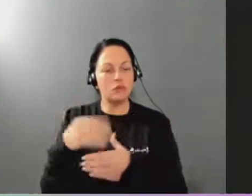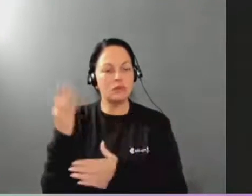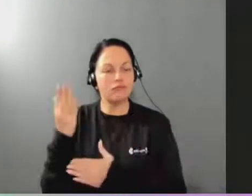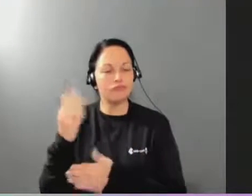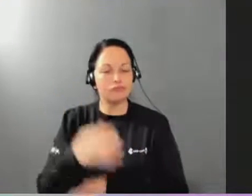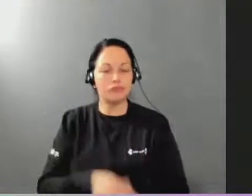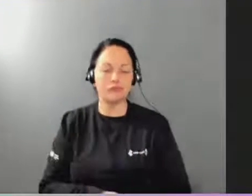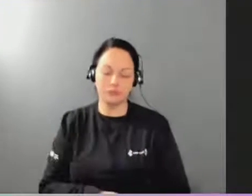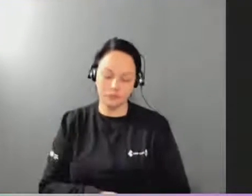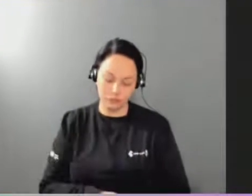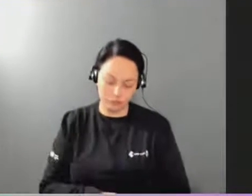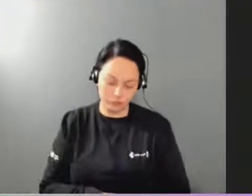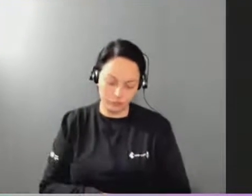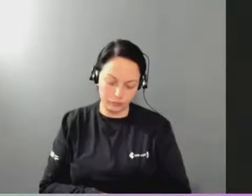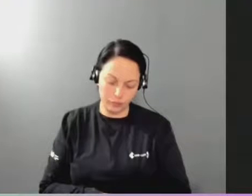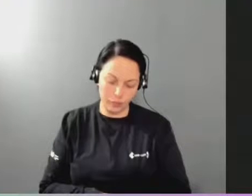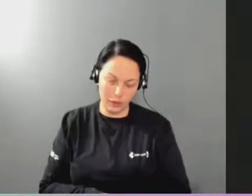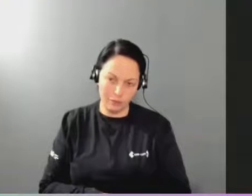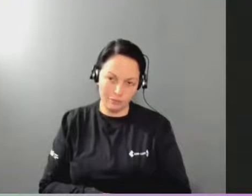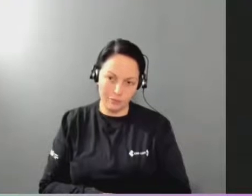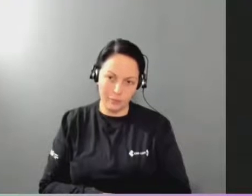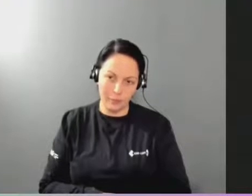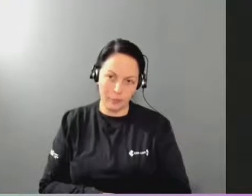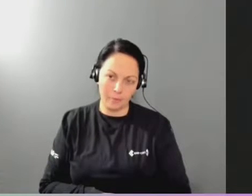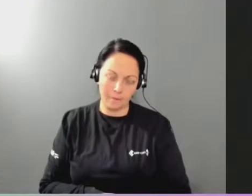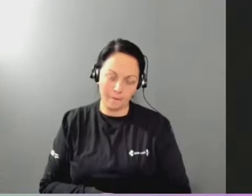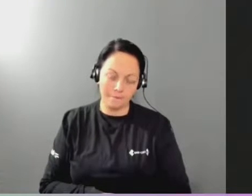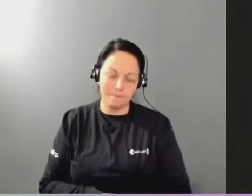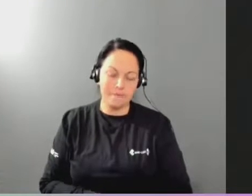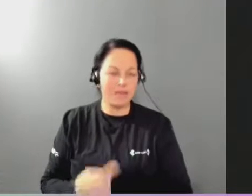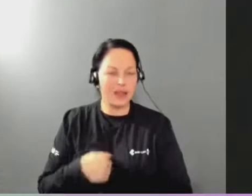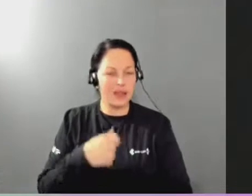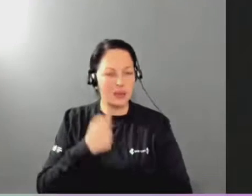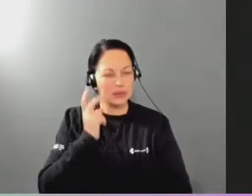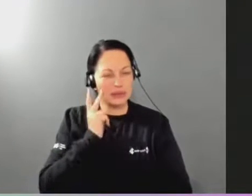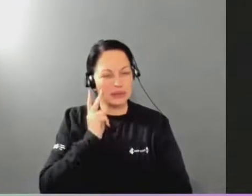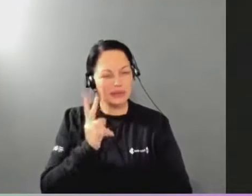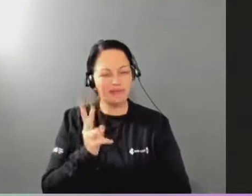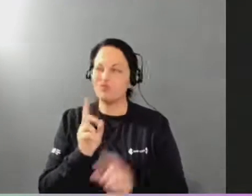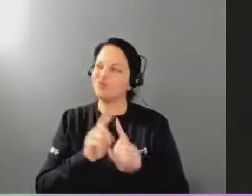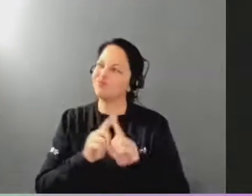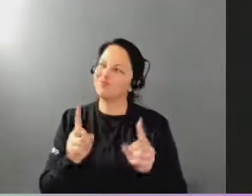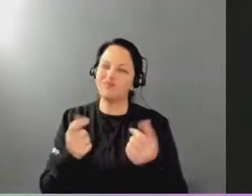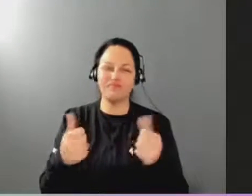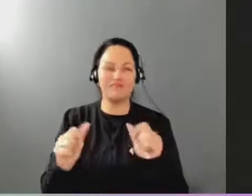help them message even better here Meg what kind of thoughts are things you have done to spread that message about